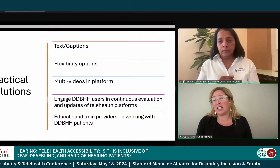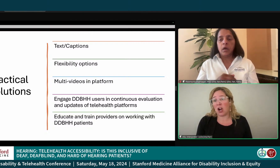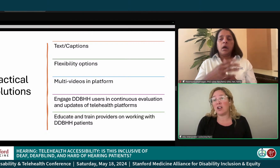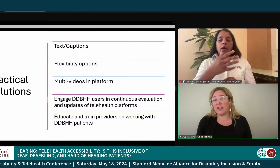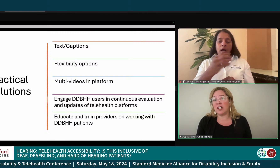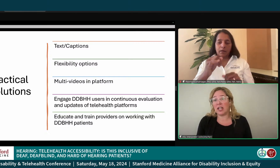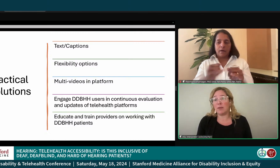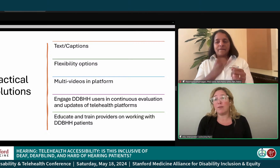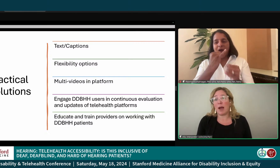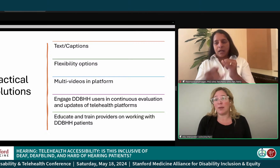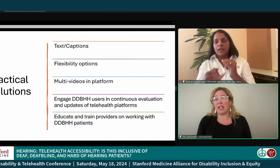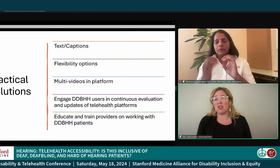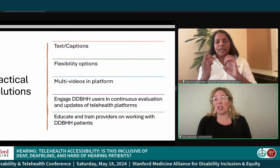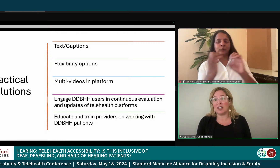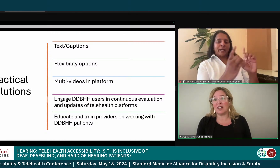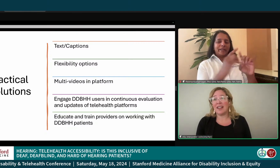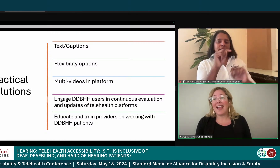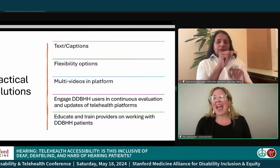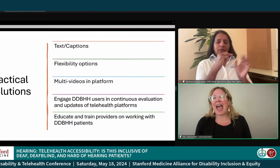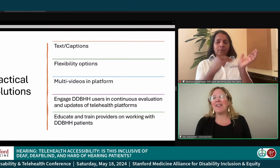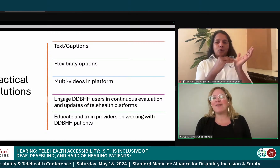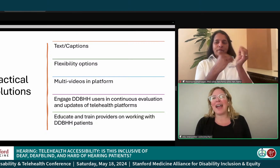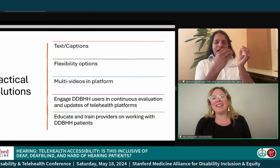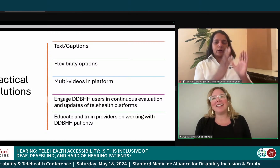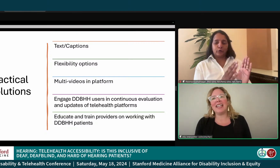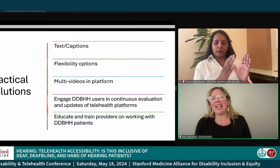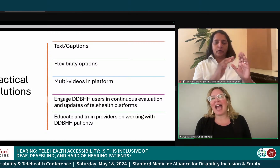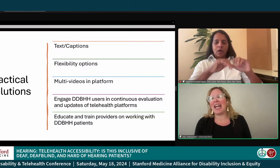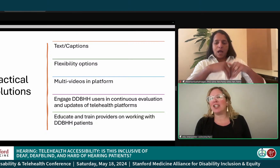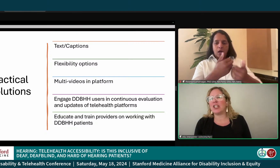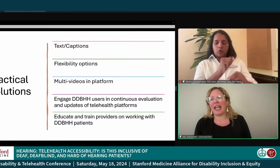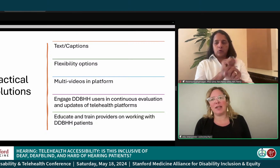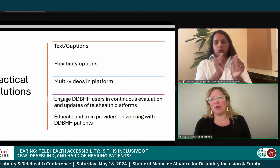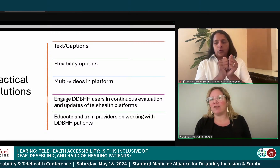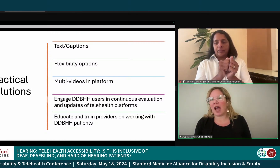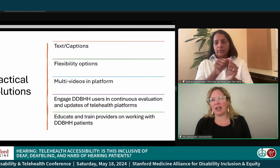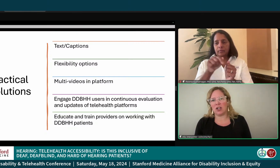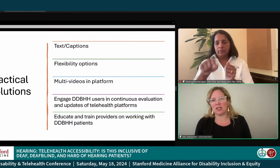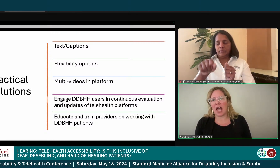and Hard of Hearing population. And finally, educating providers